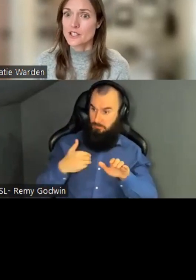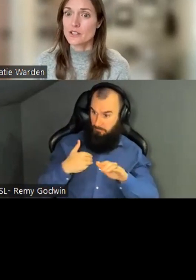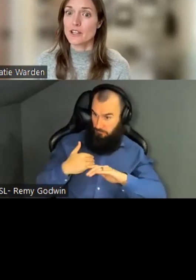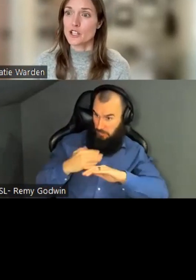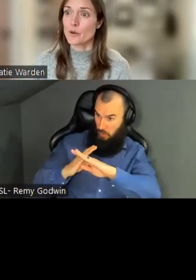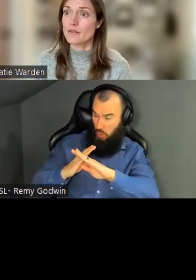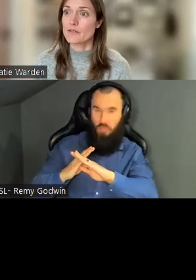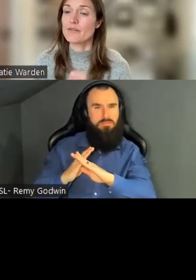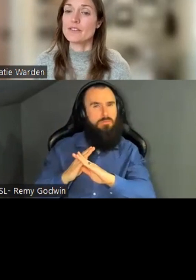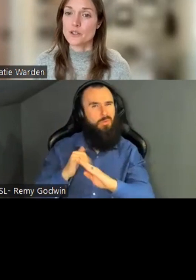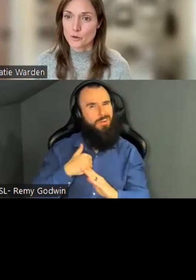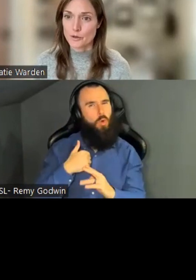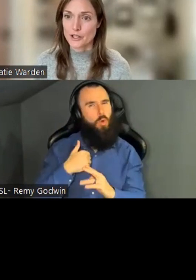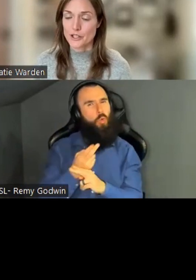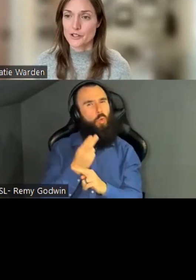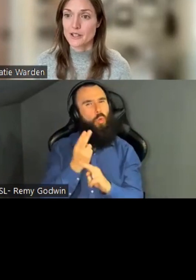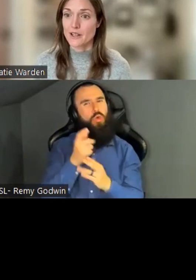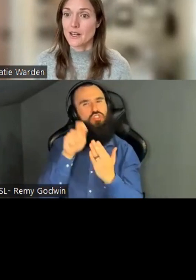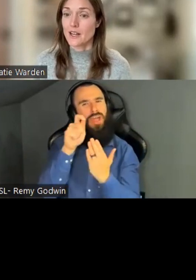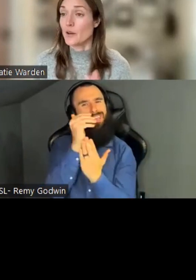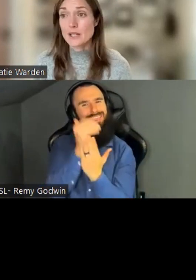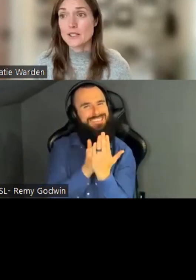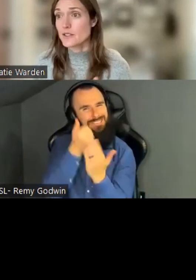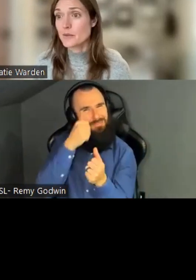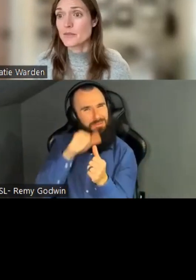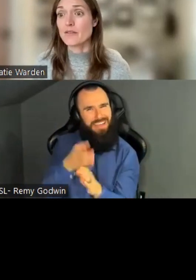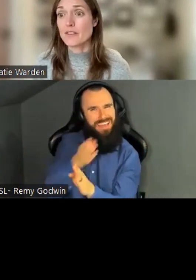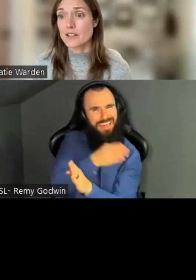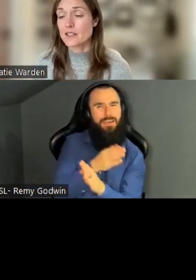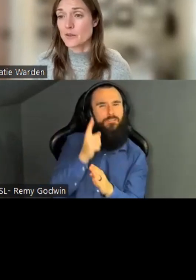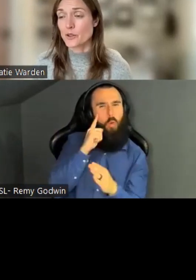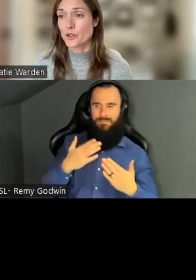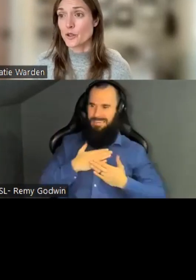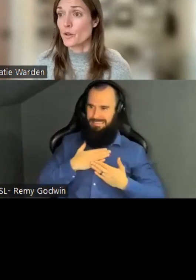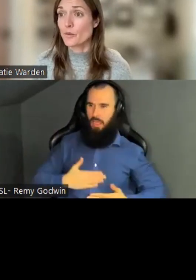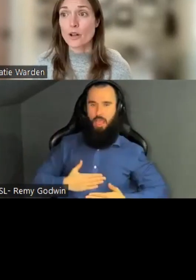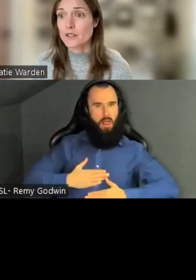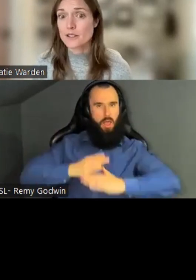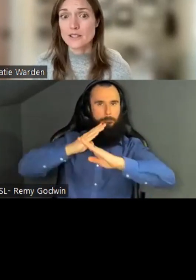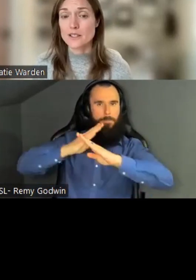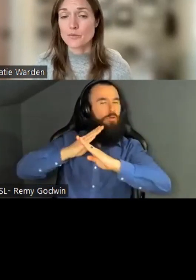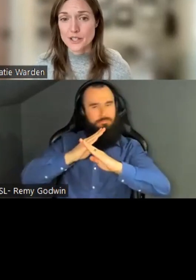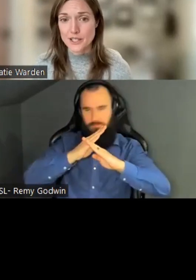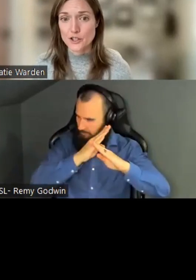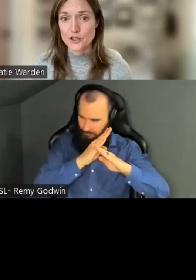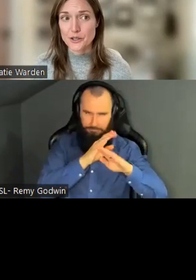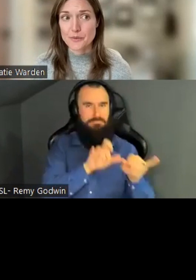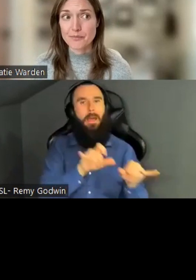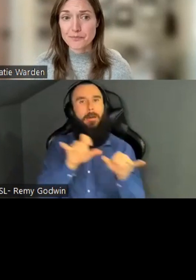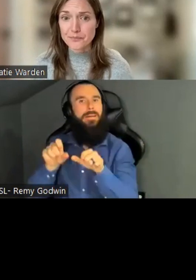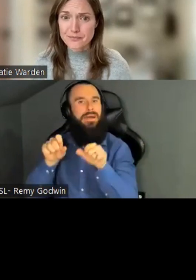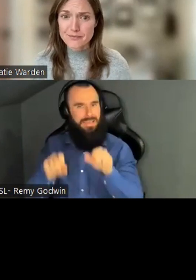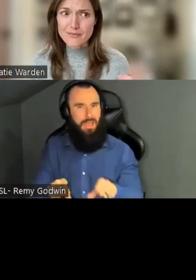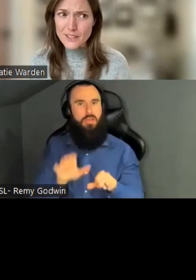to evaluate for physical barriers. And we can do something very similar with policies and procedures.